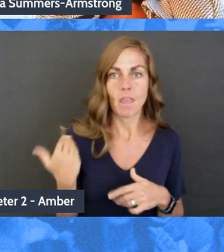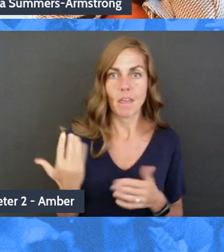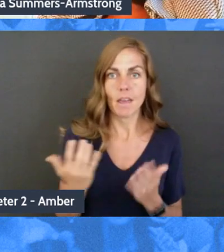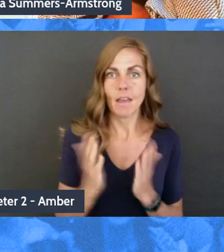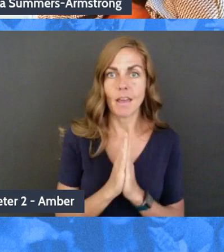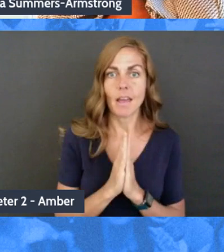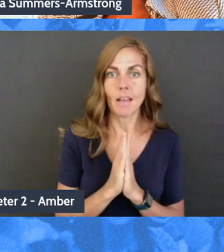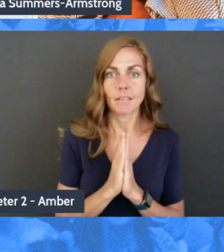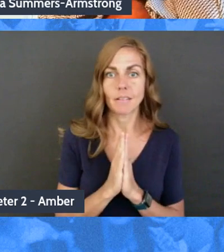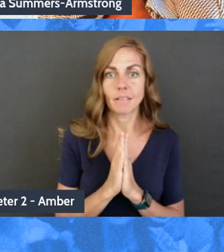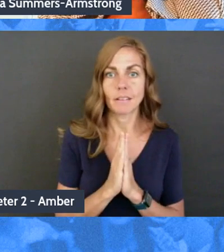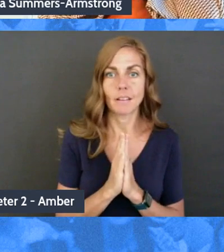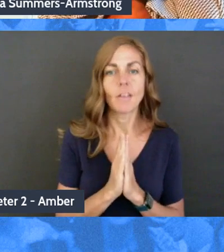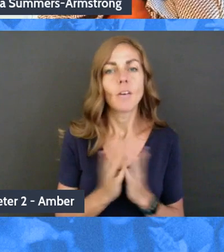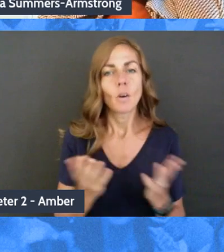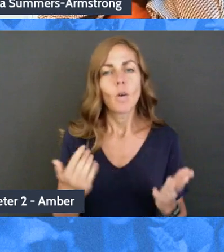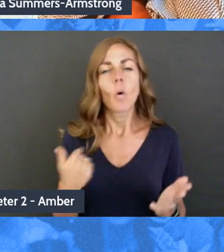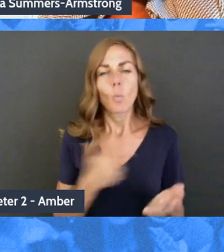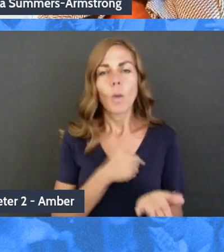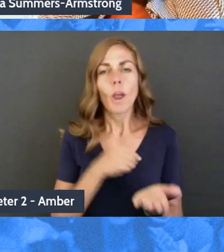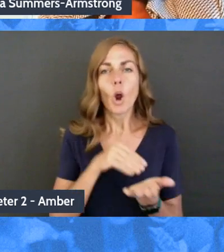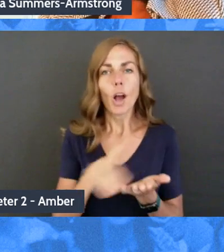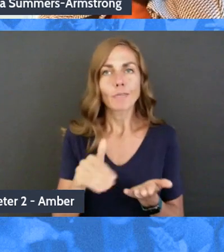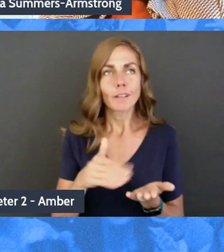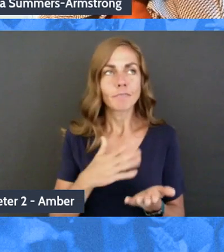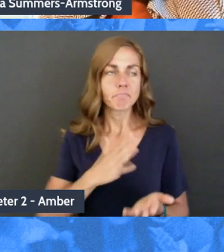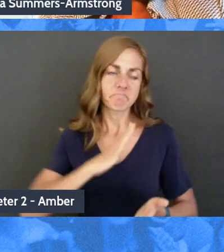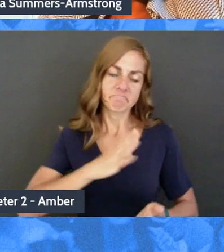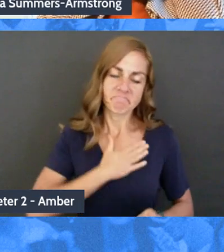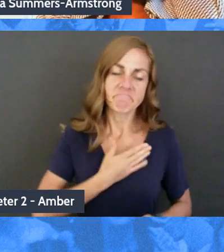we are often compelled to raise our hands. And that's exactly what I did.